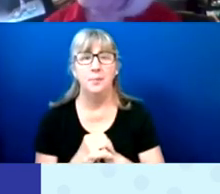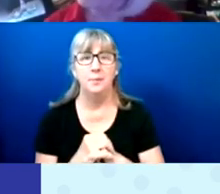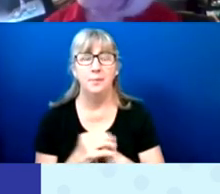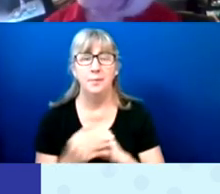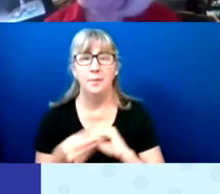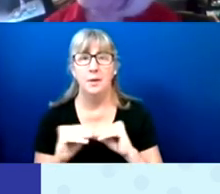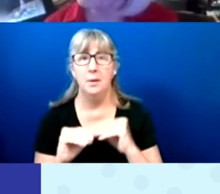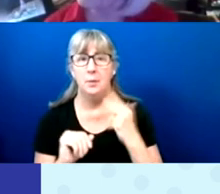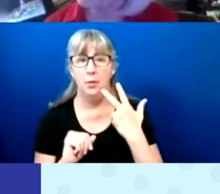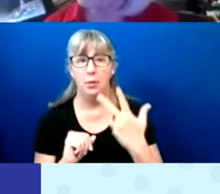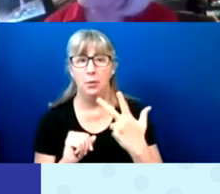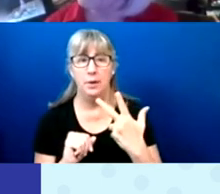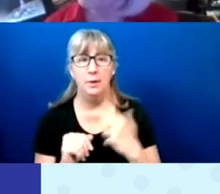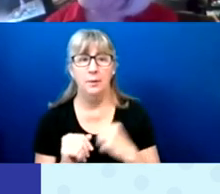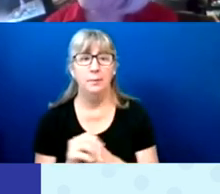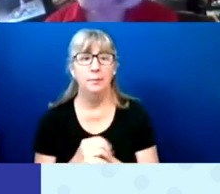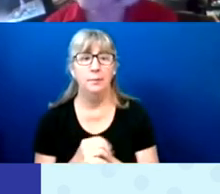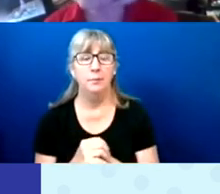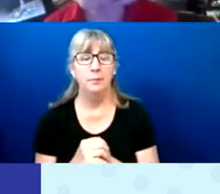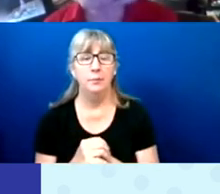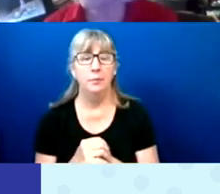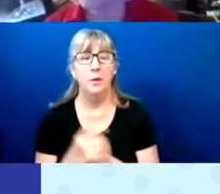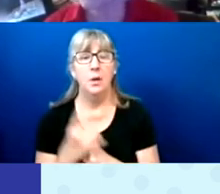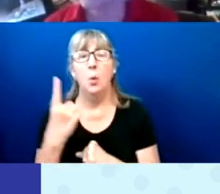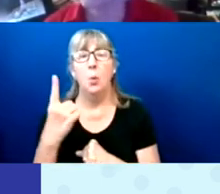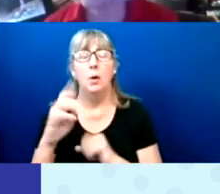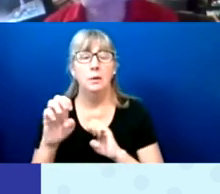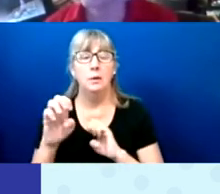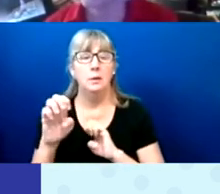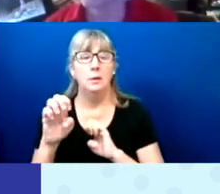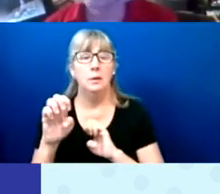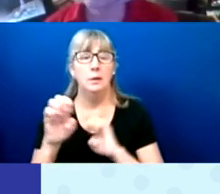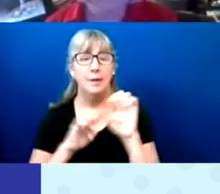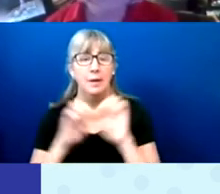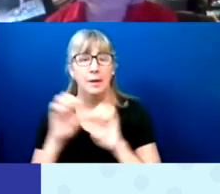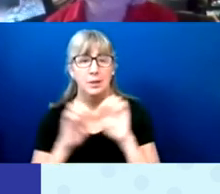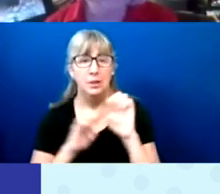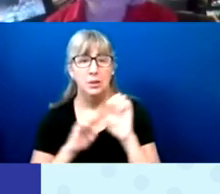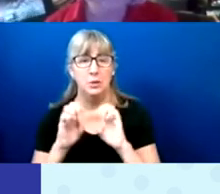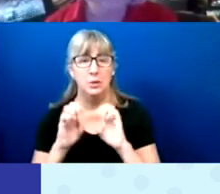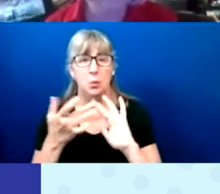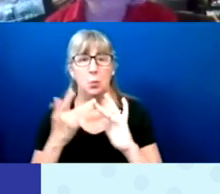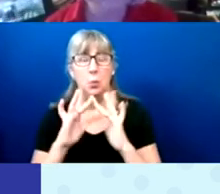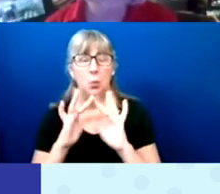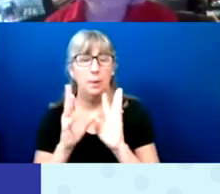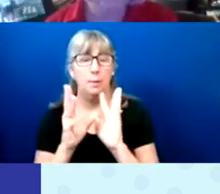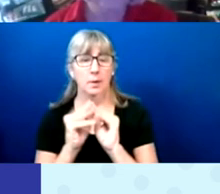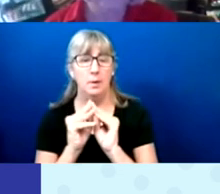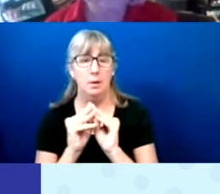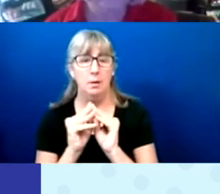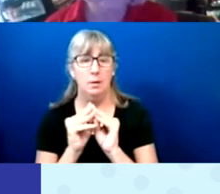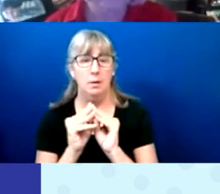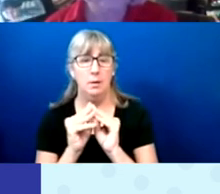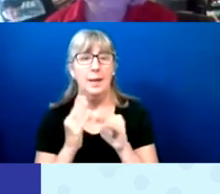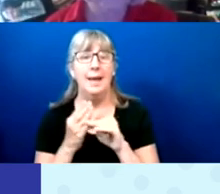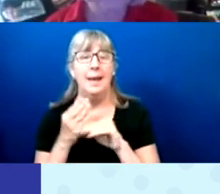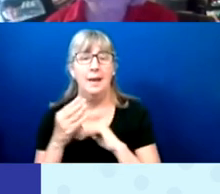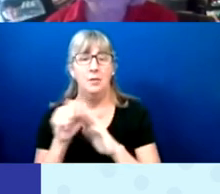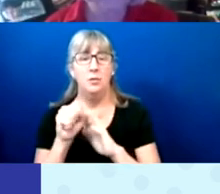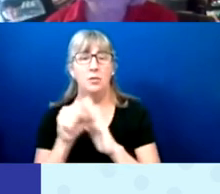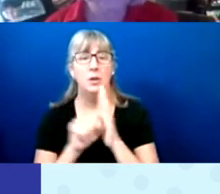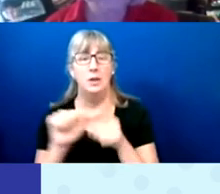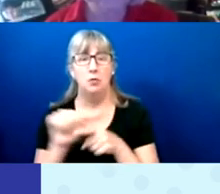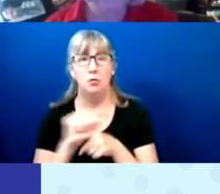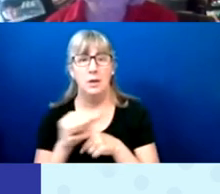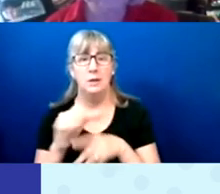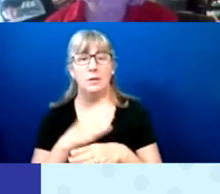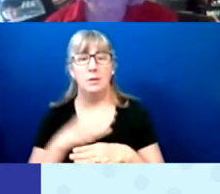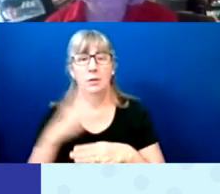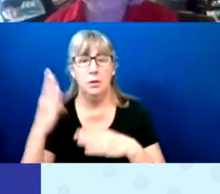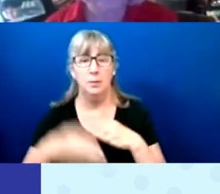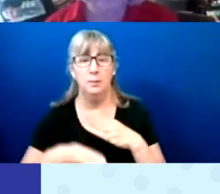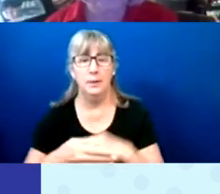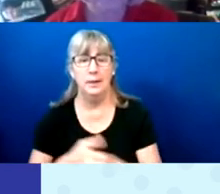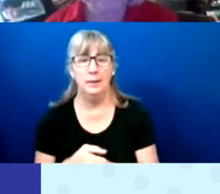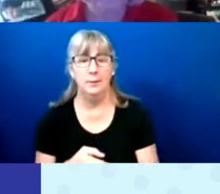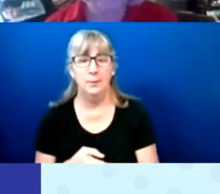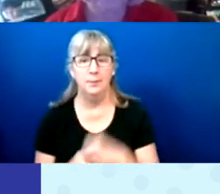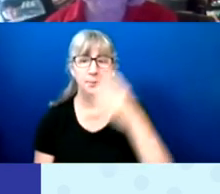Number 3 is one evaluation webinar after state trainings are completed.